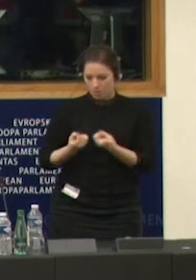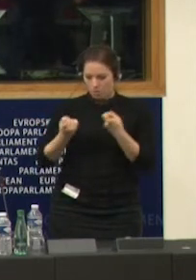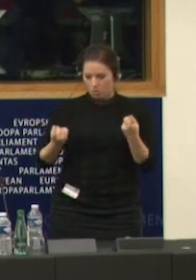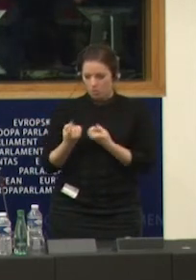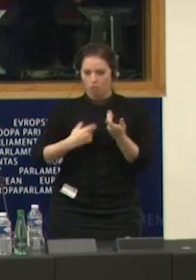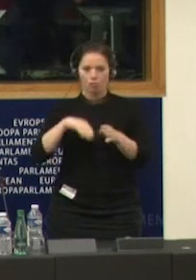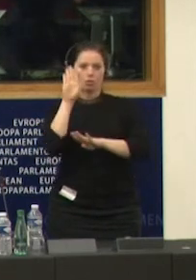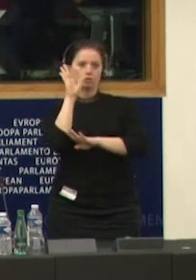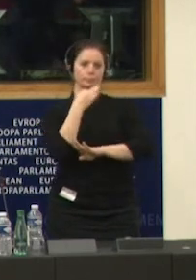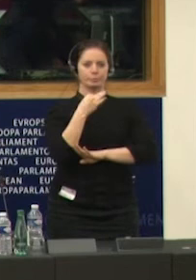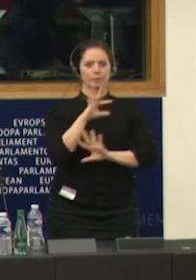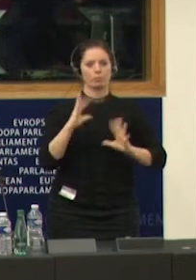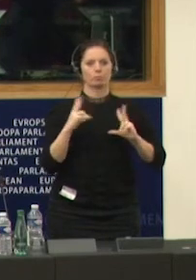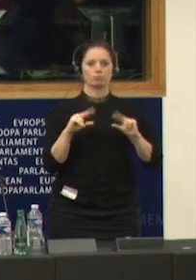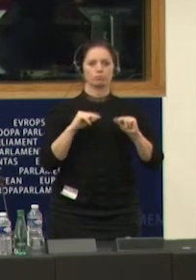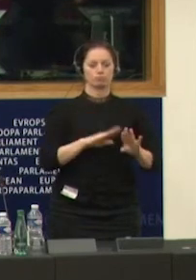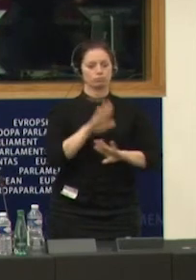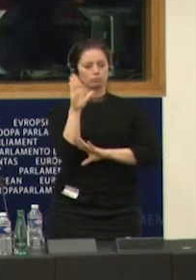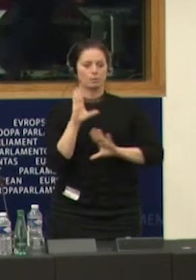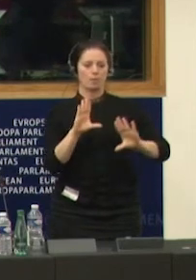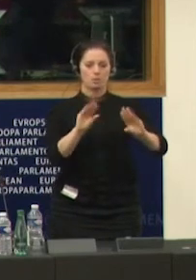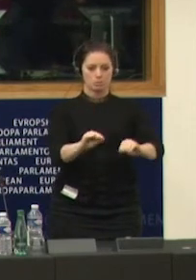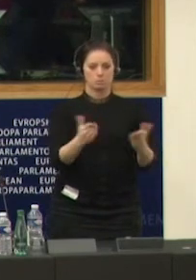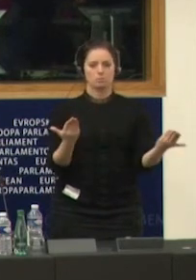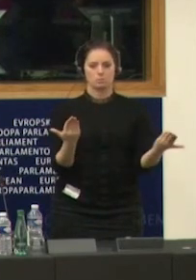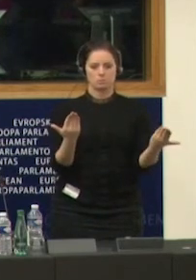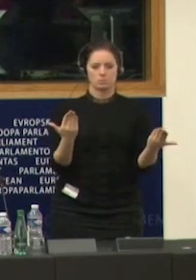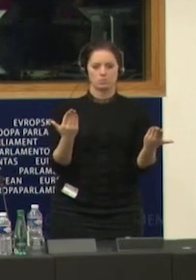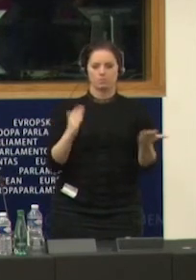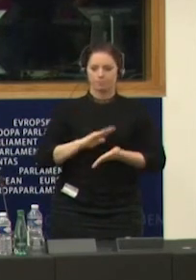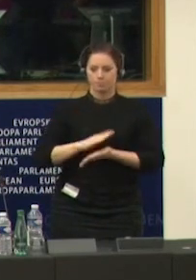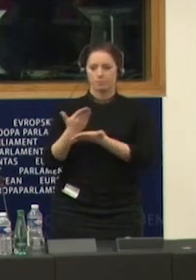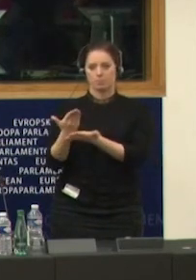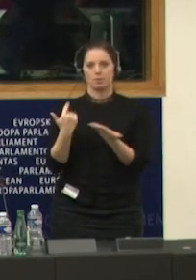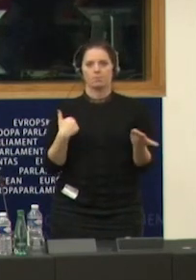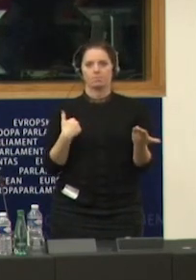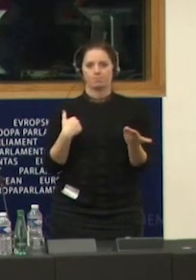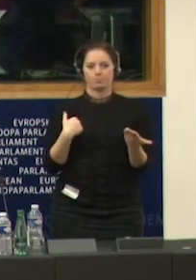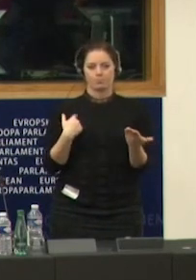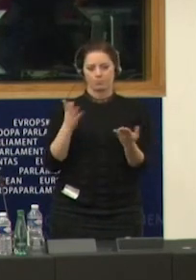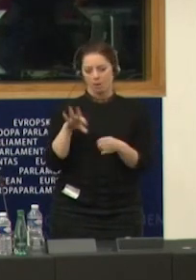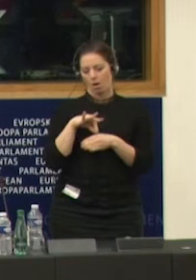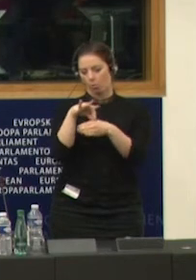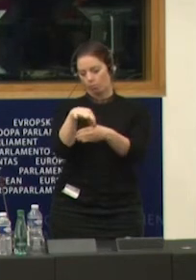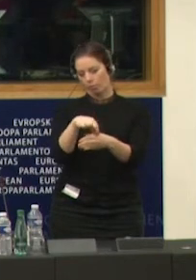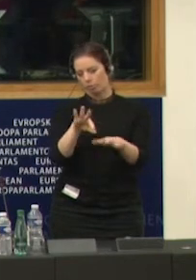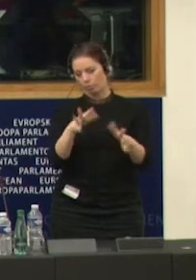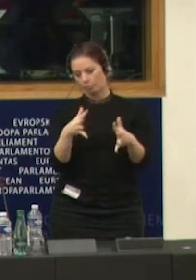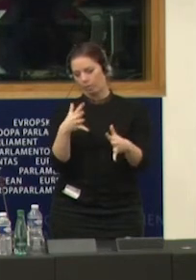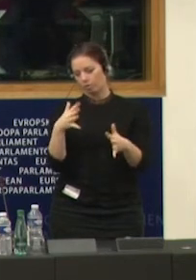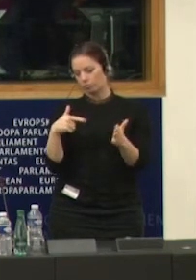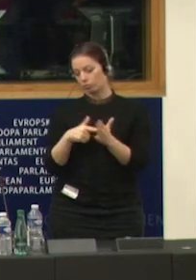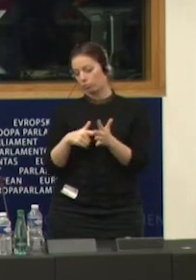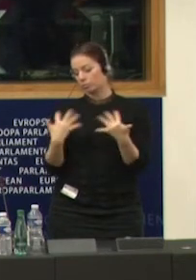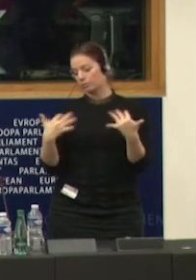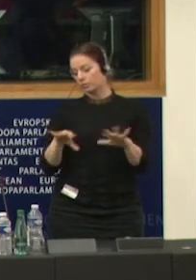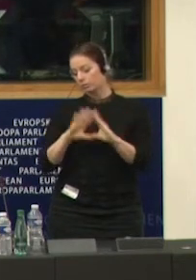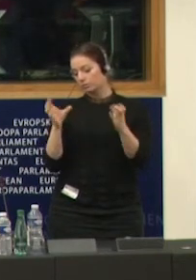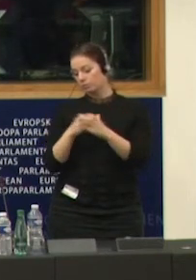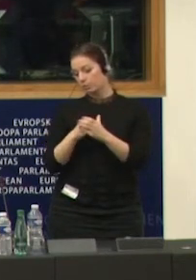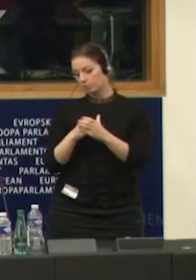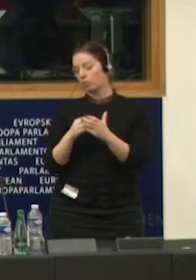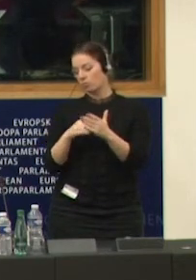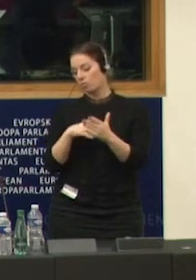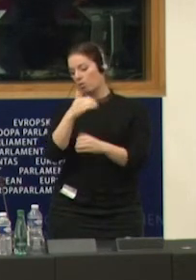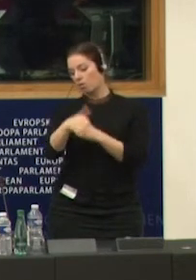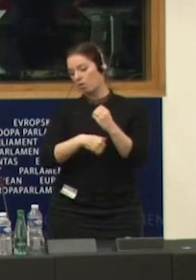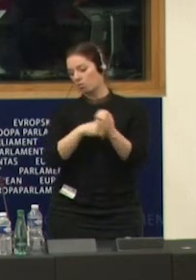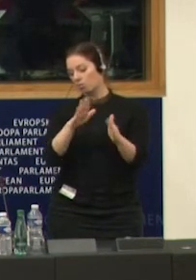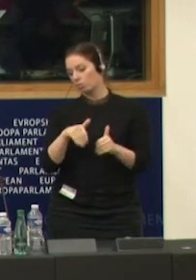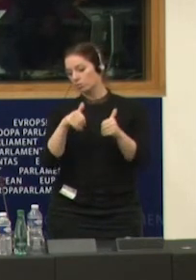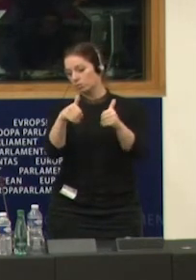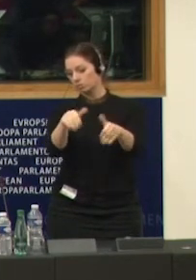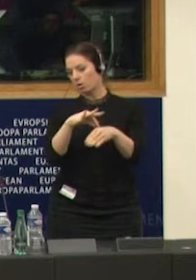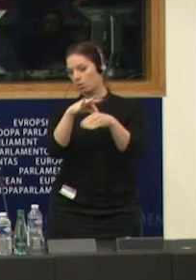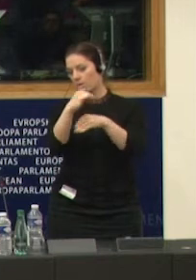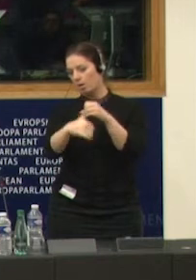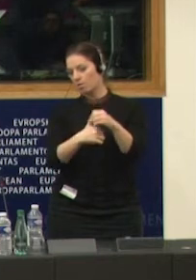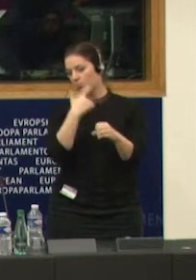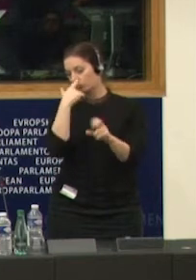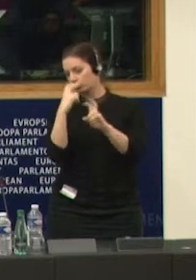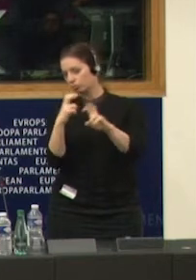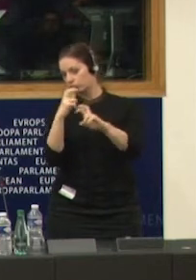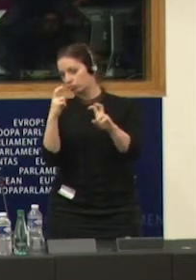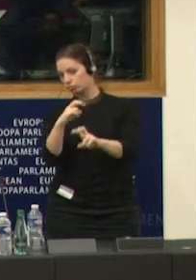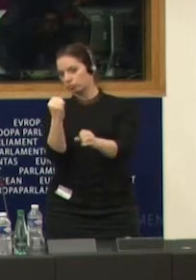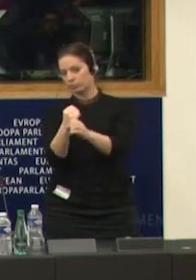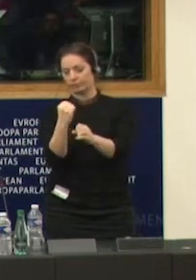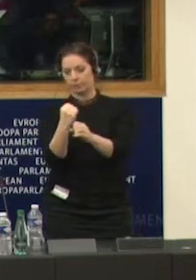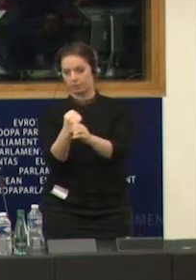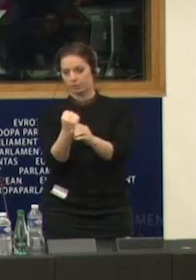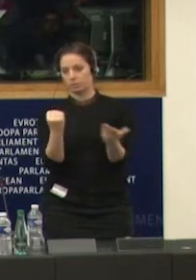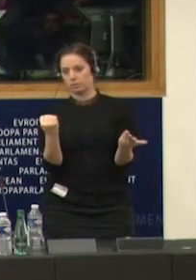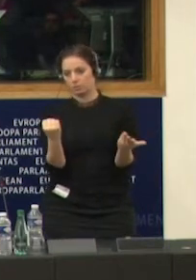Something which ms. Lawson amongst others referred to. Which brings me to my conclusion. I'd like to demonstrate